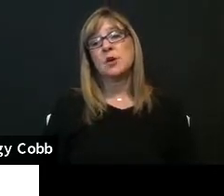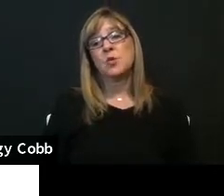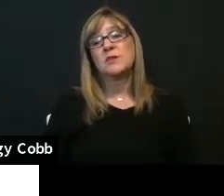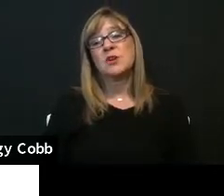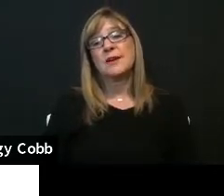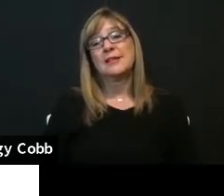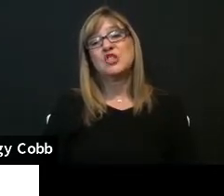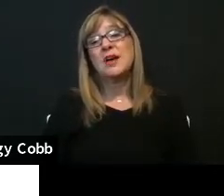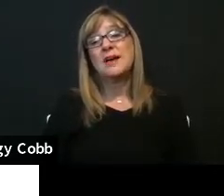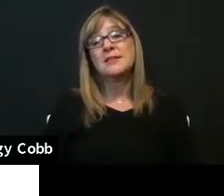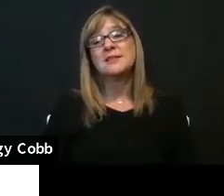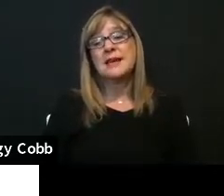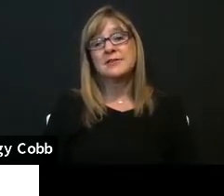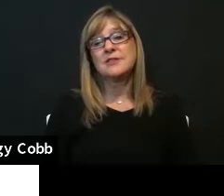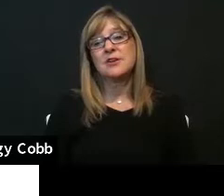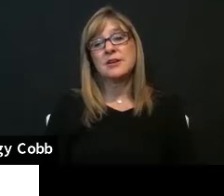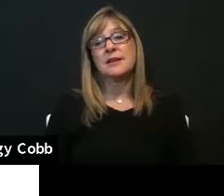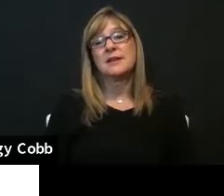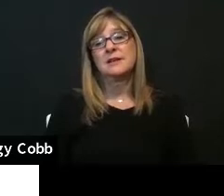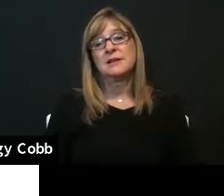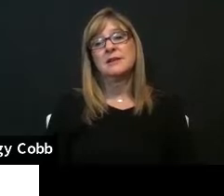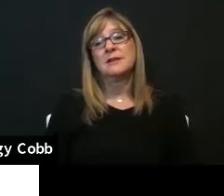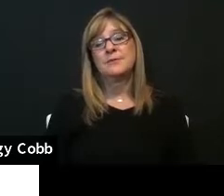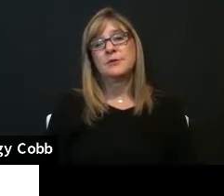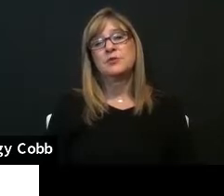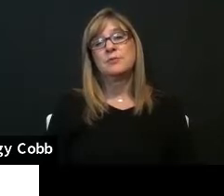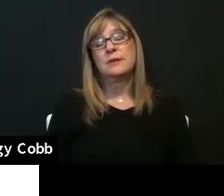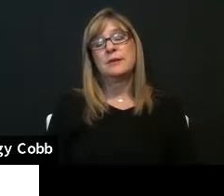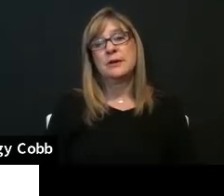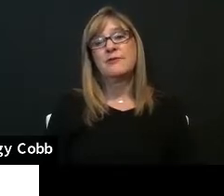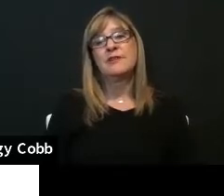So we're starting just now starting to be in office once